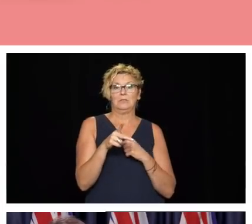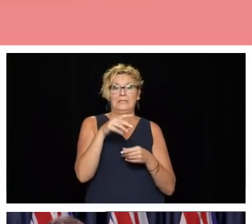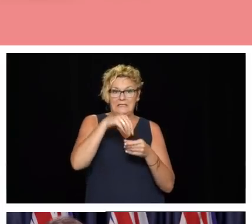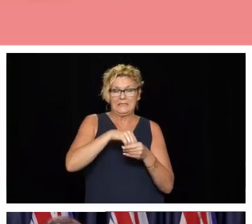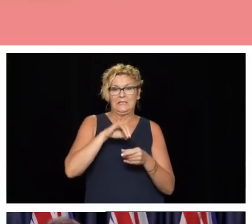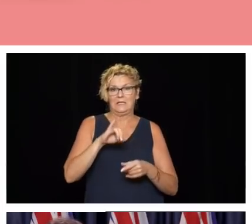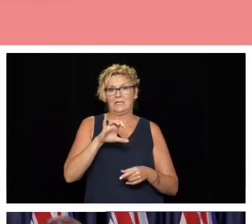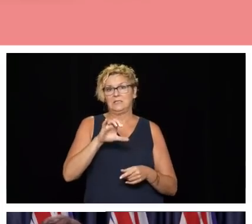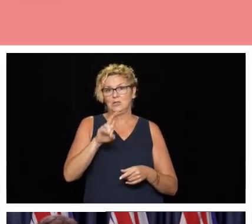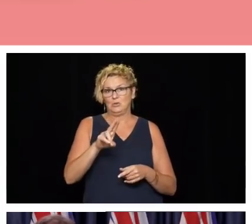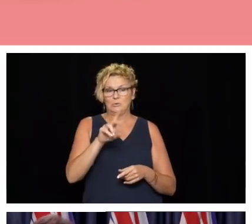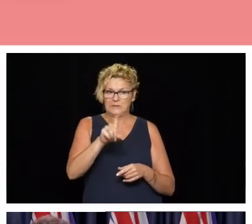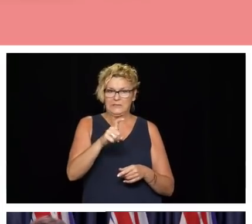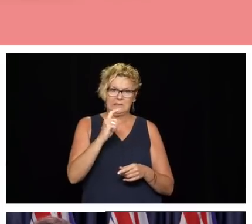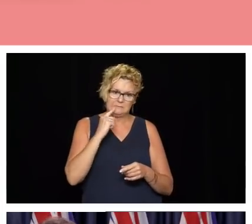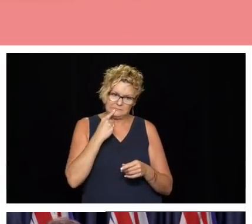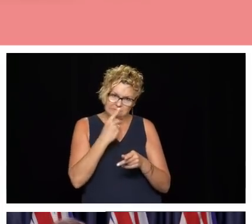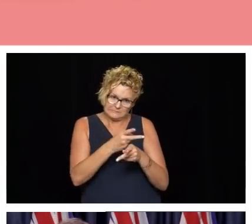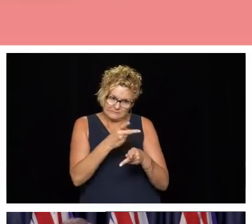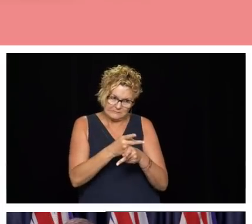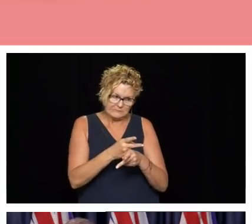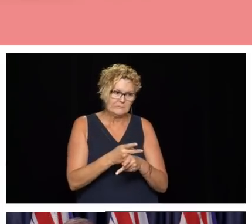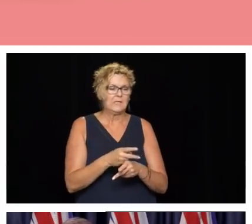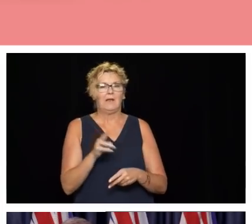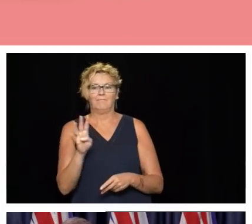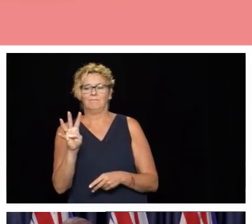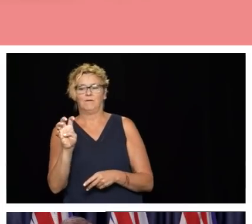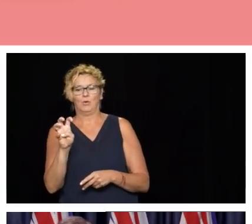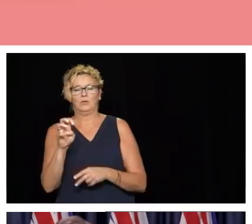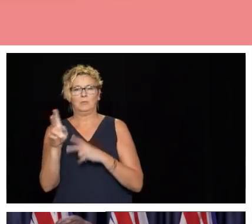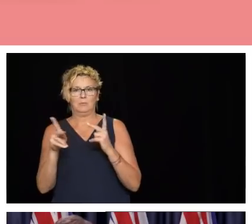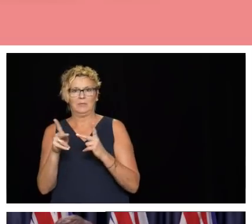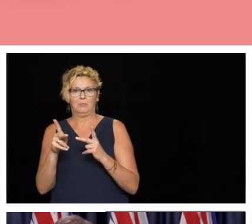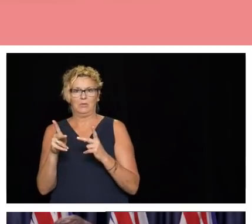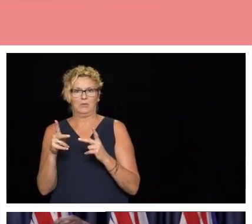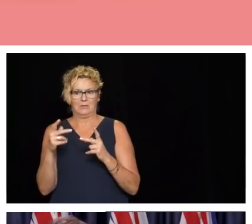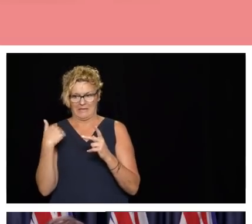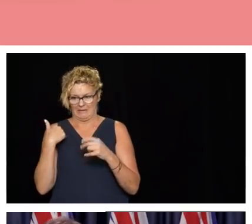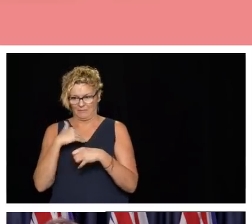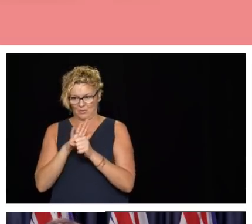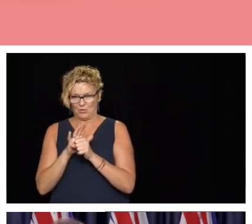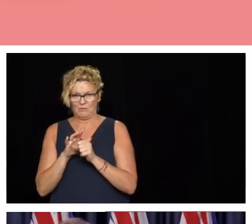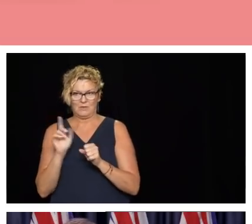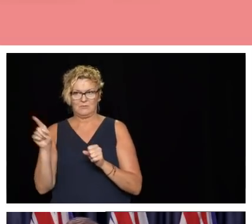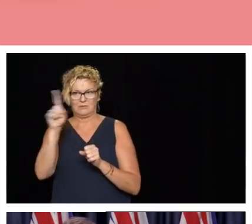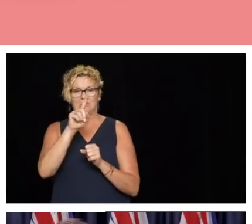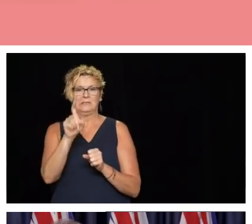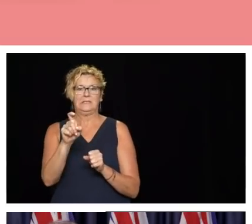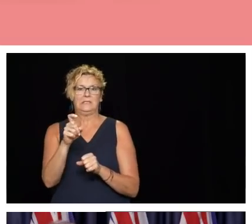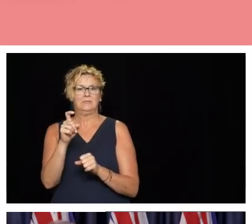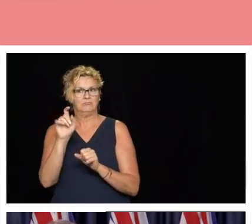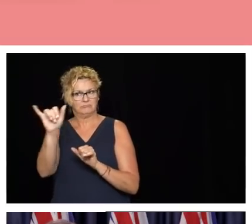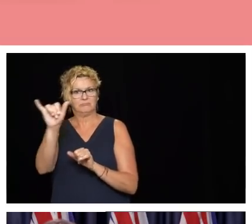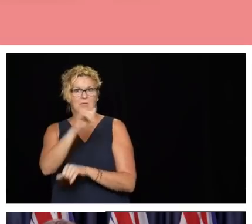and at the height, and critical care, on April 5, and hundred and 49 in hospital. We are preparing for plan purposes we don't see